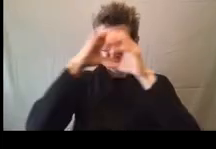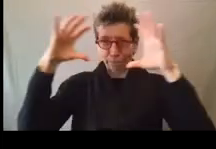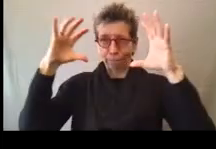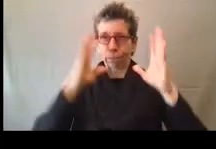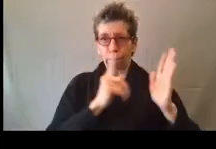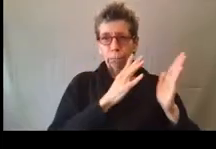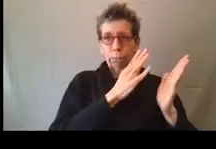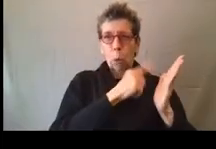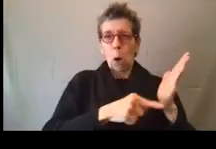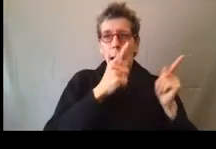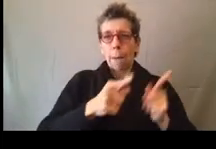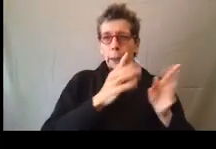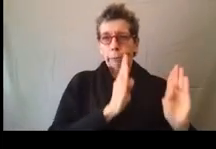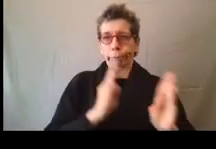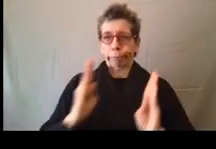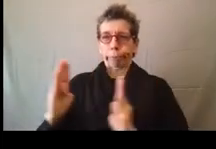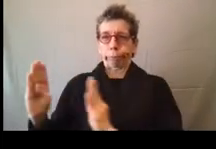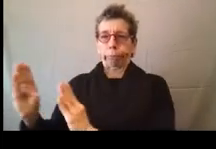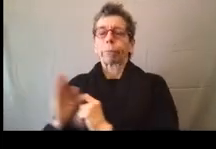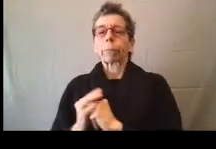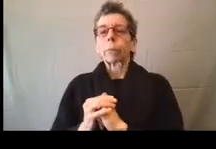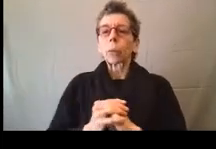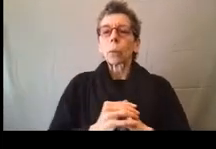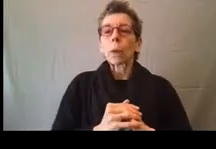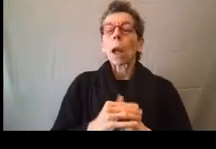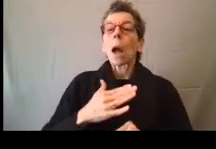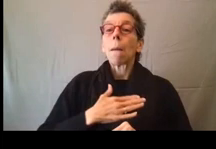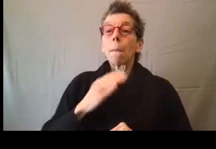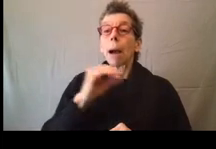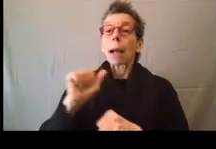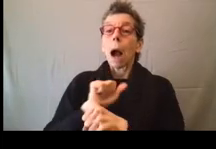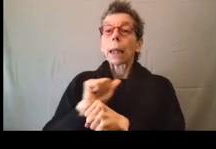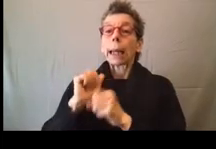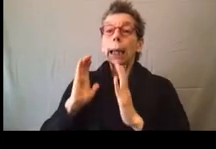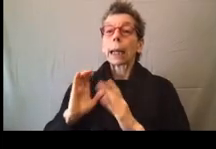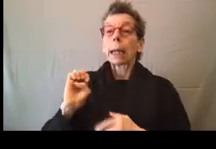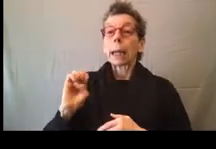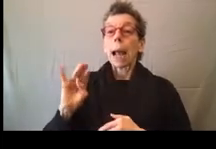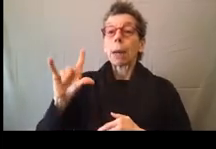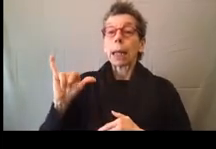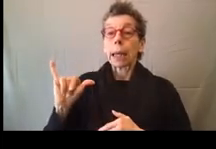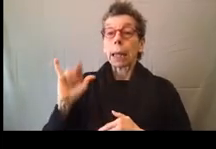happened. And now I am going to turn it over to my colleague Emily Shuman. Next slide,